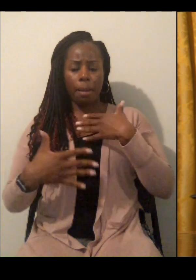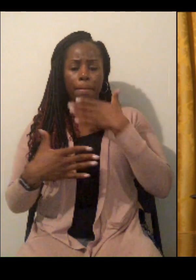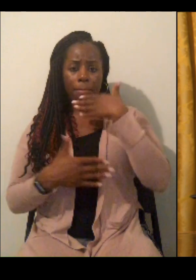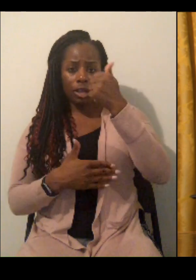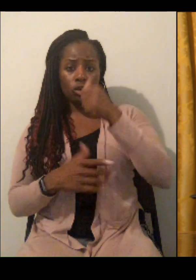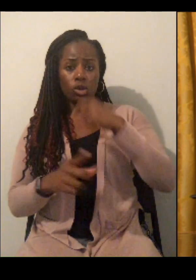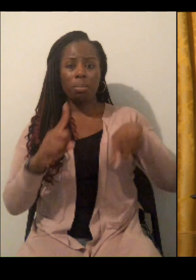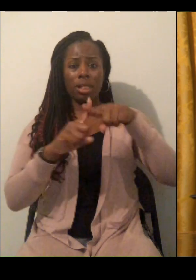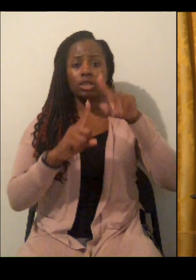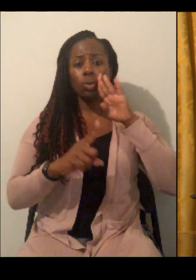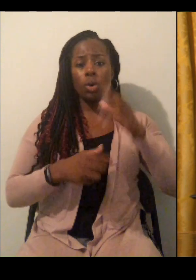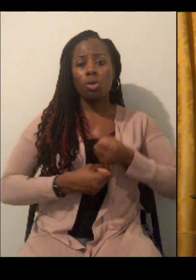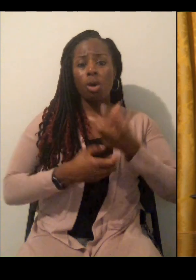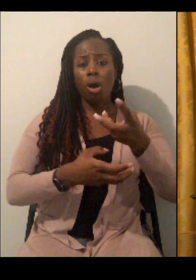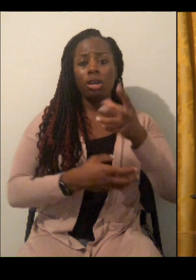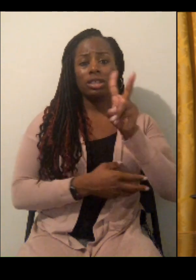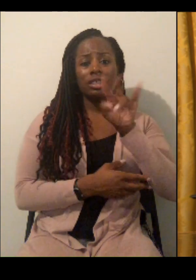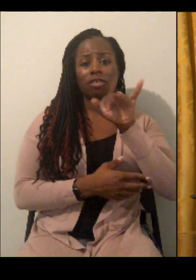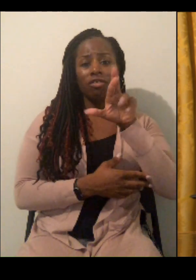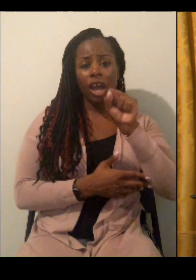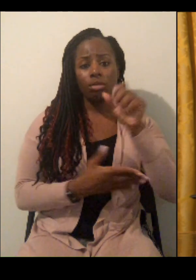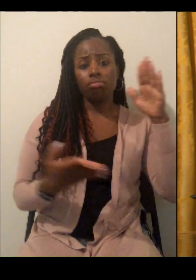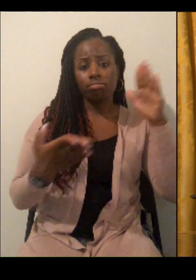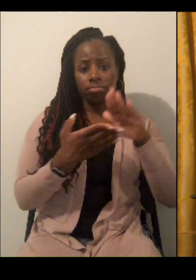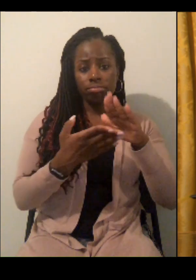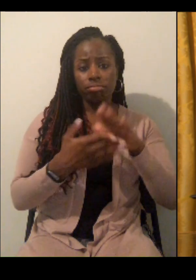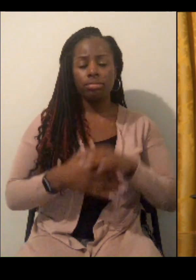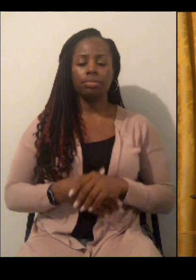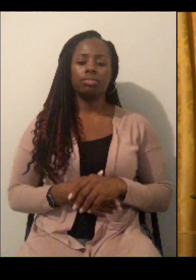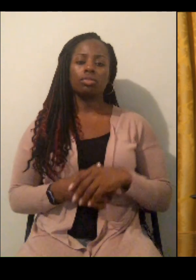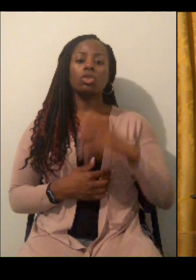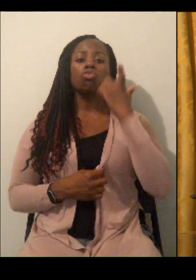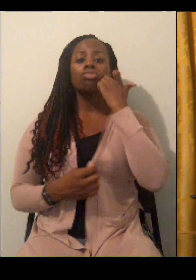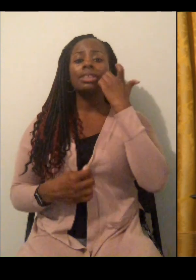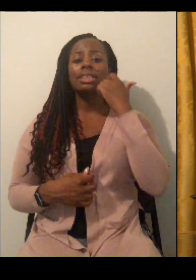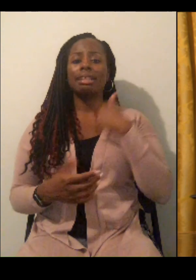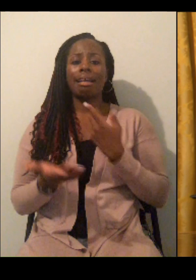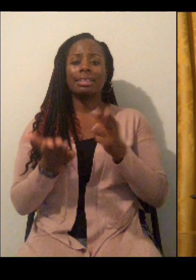an eight point three billion dollar funding bill to help CDC and other